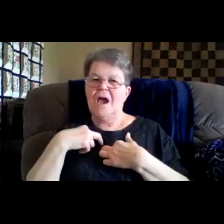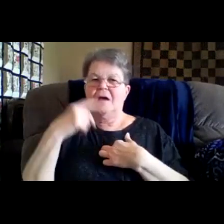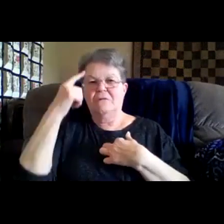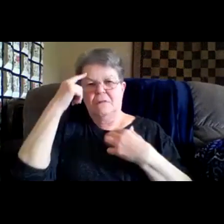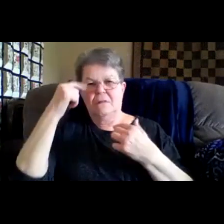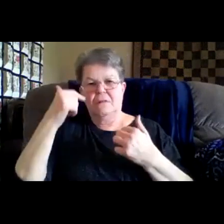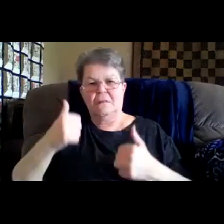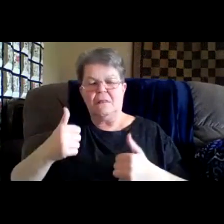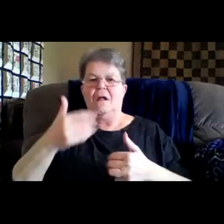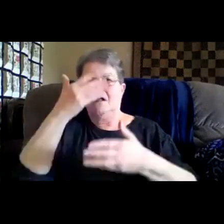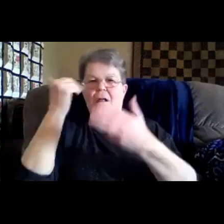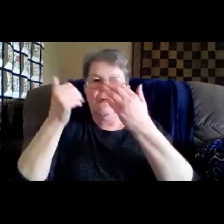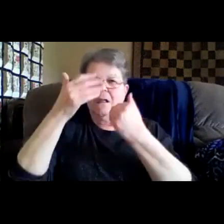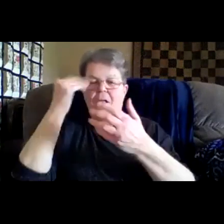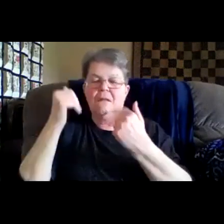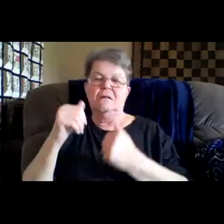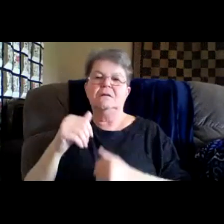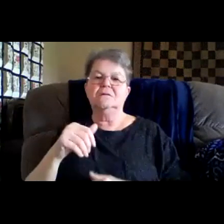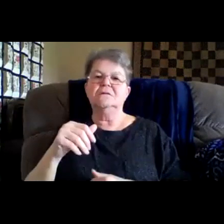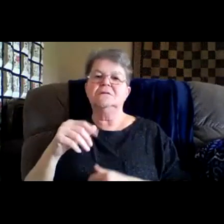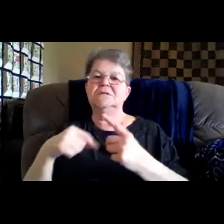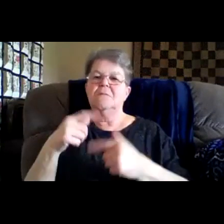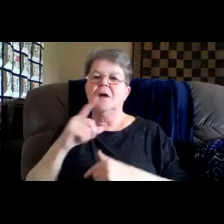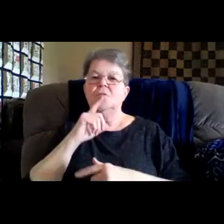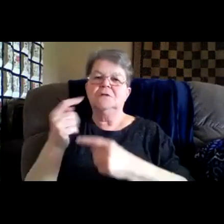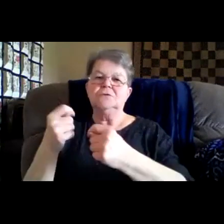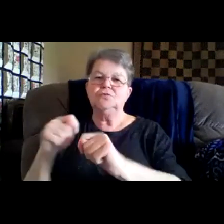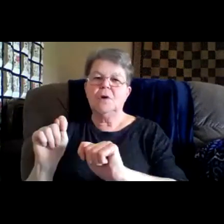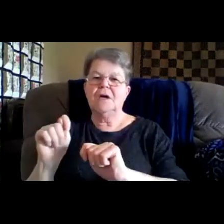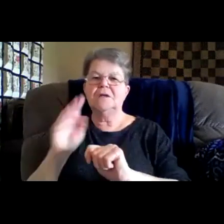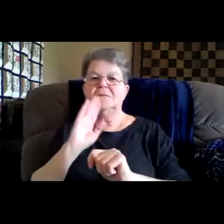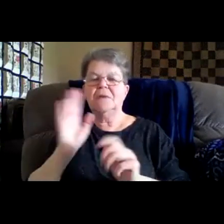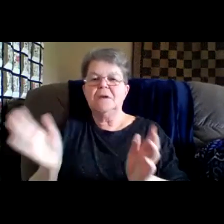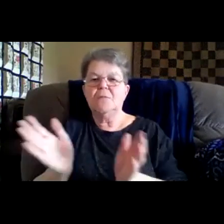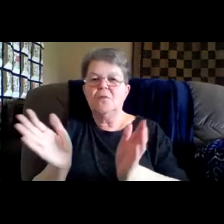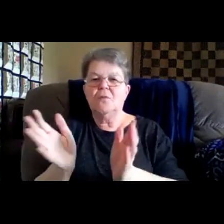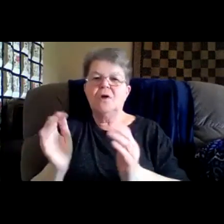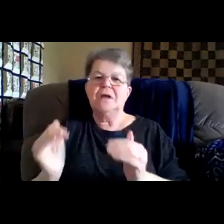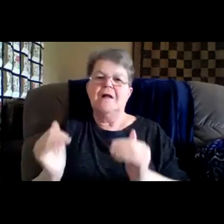or age-related disabilities. It's about really trying to be promoting advanced planning